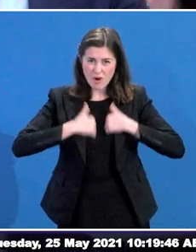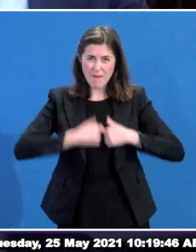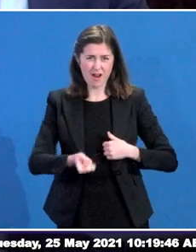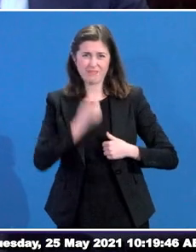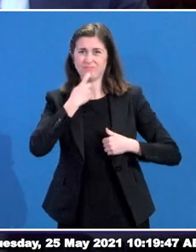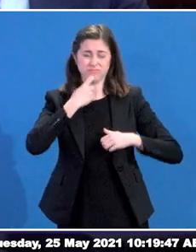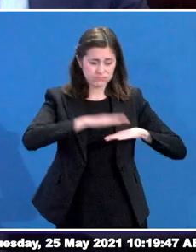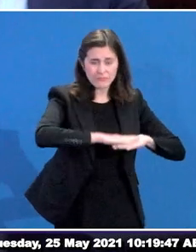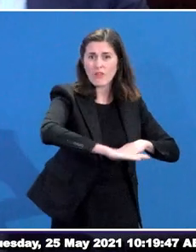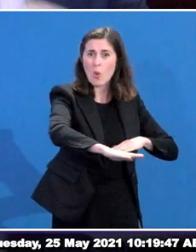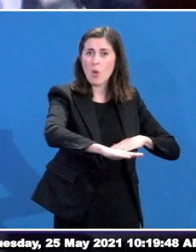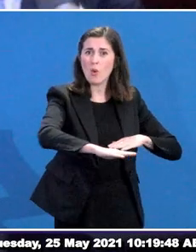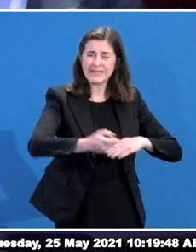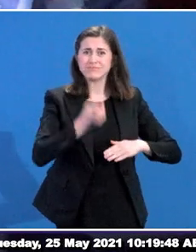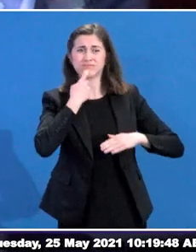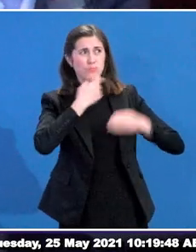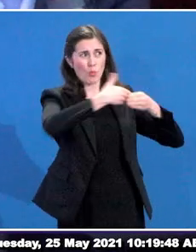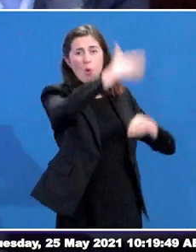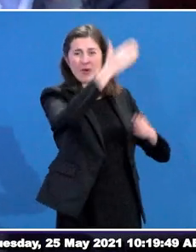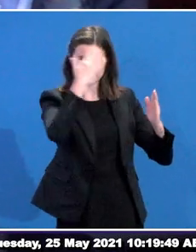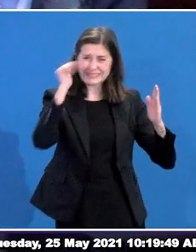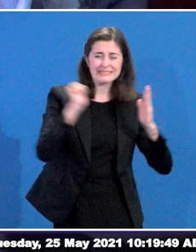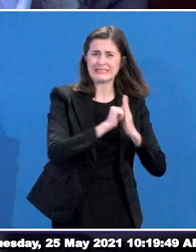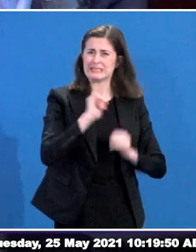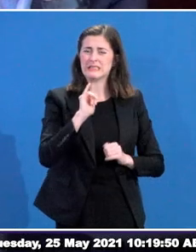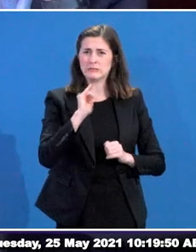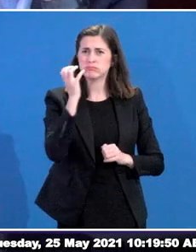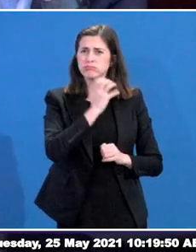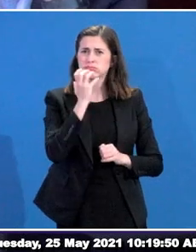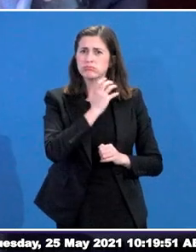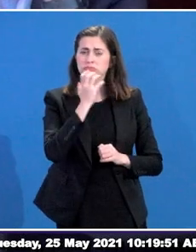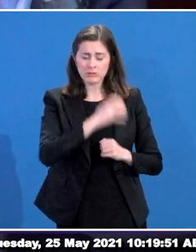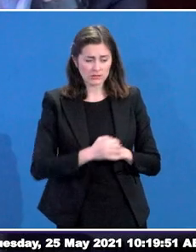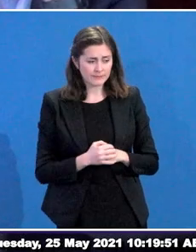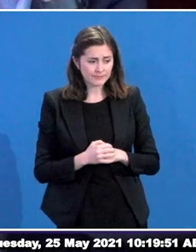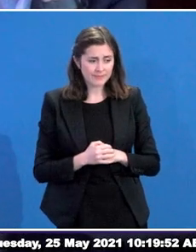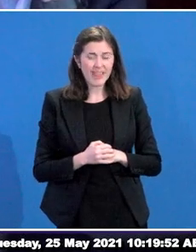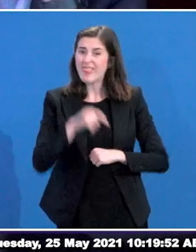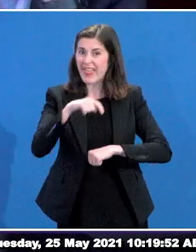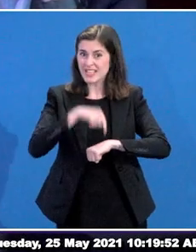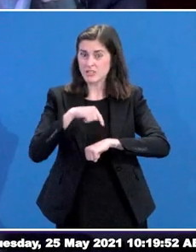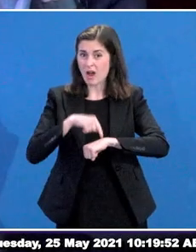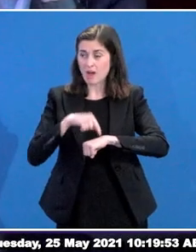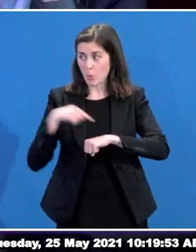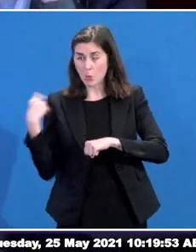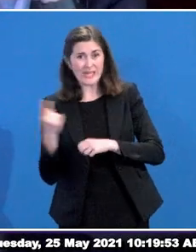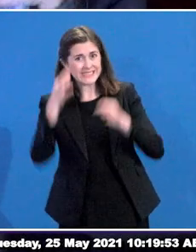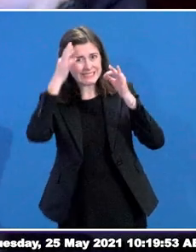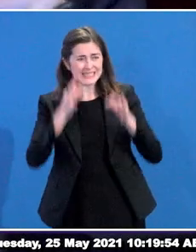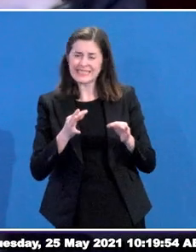But we had made the decision at that point that physically restraining her